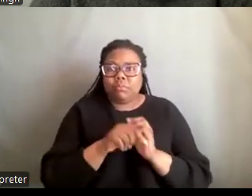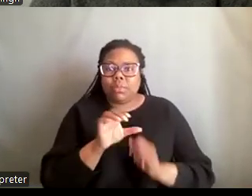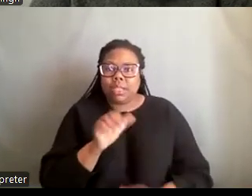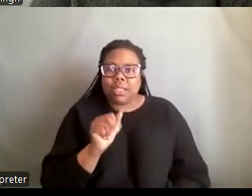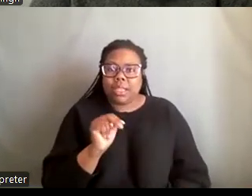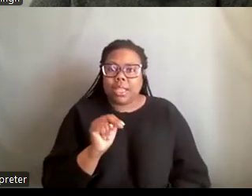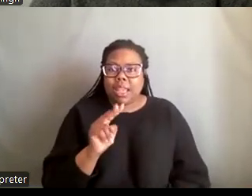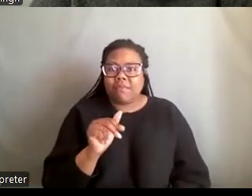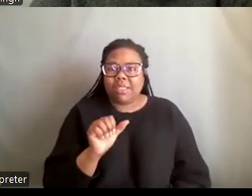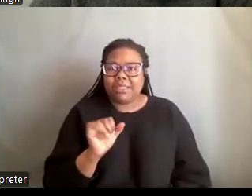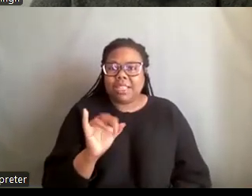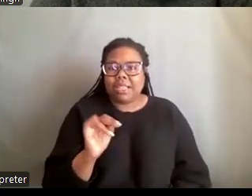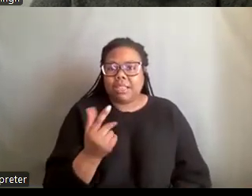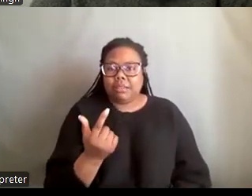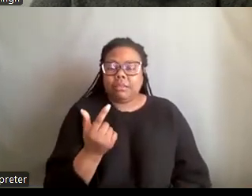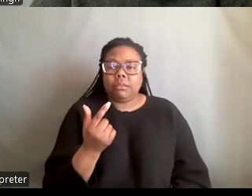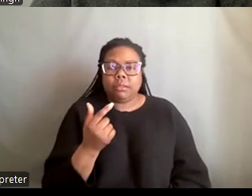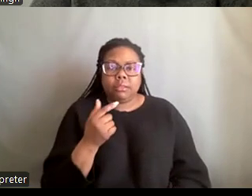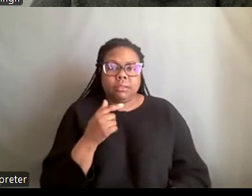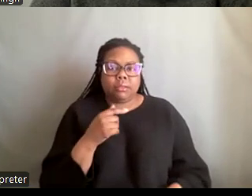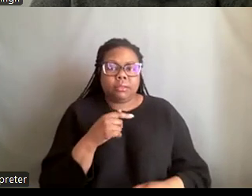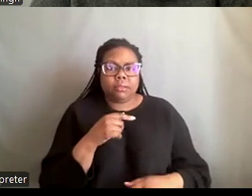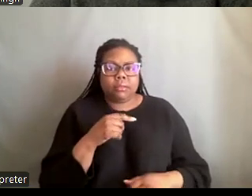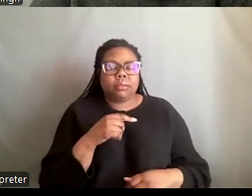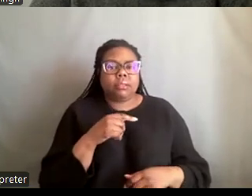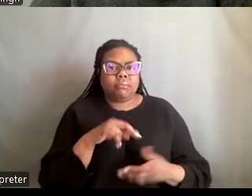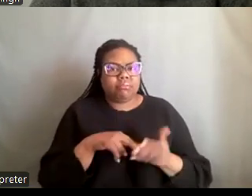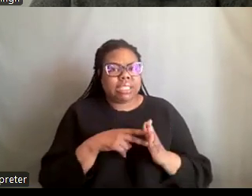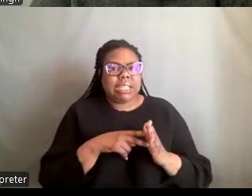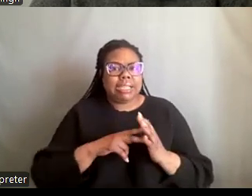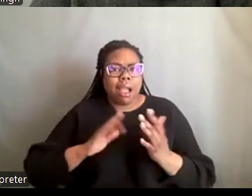deep canvassing, so how you spend really, really